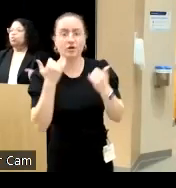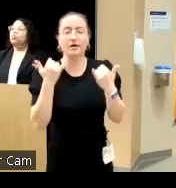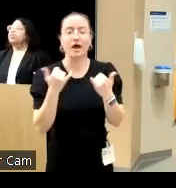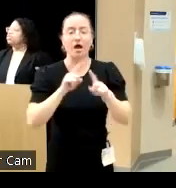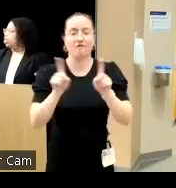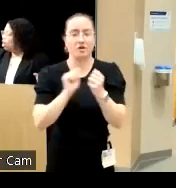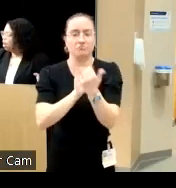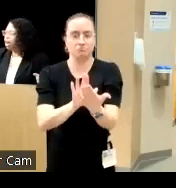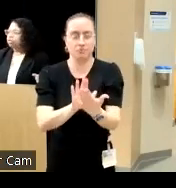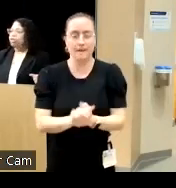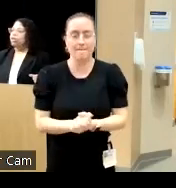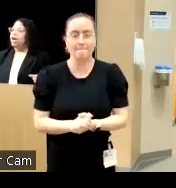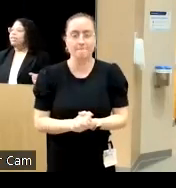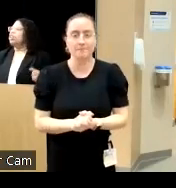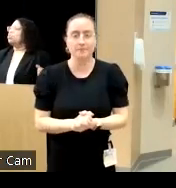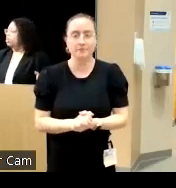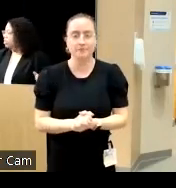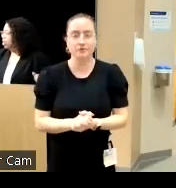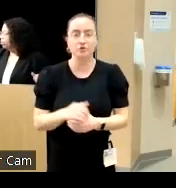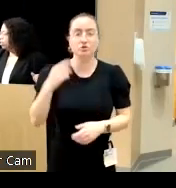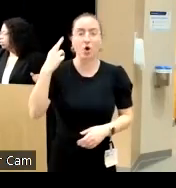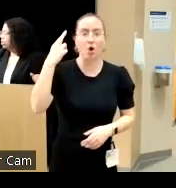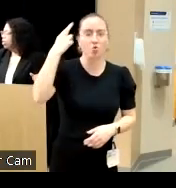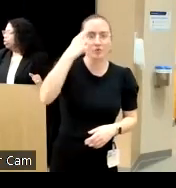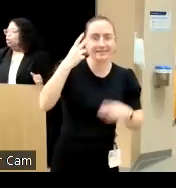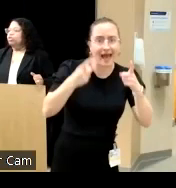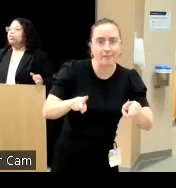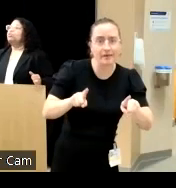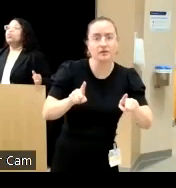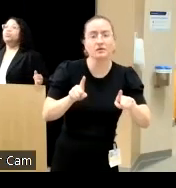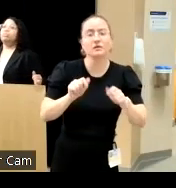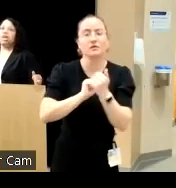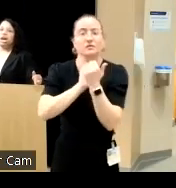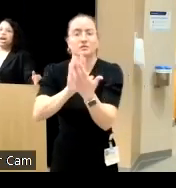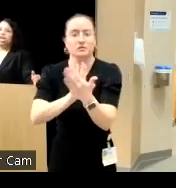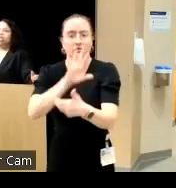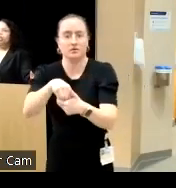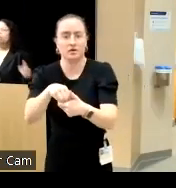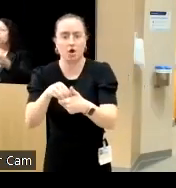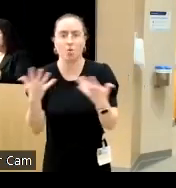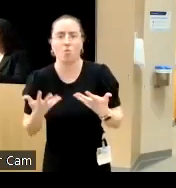so what is the cause and then what is the intervention so it's moving beyond the